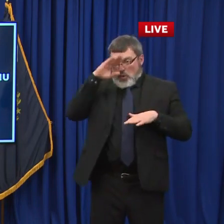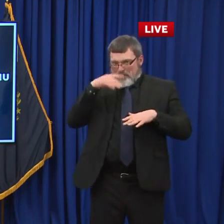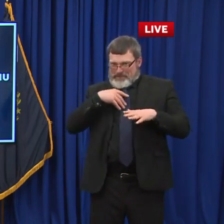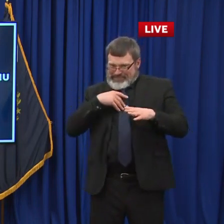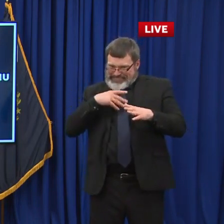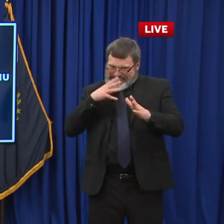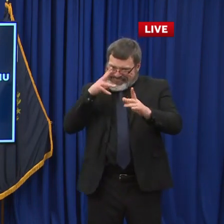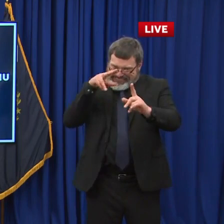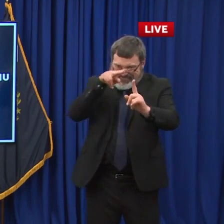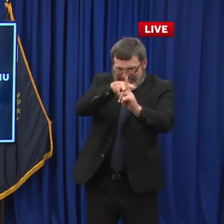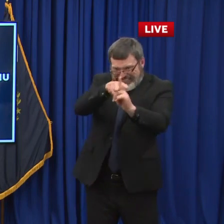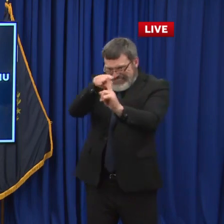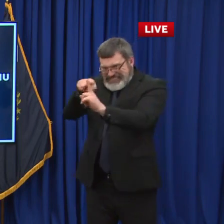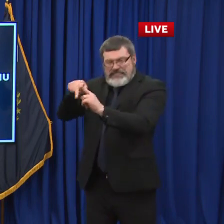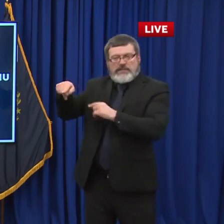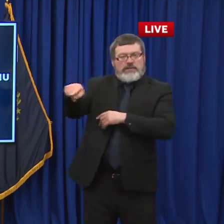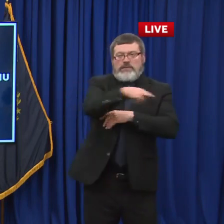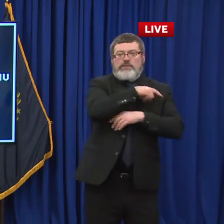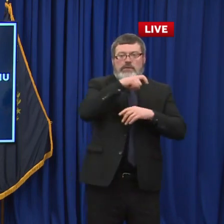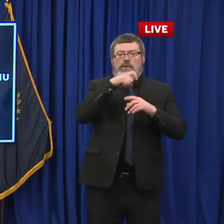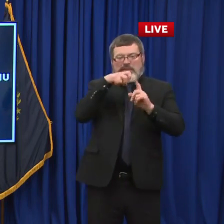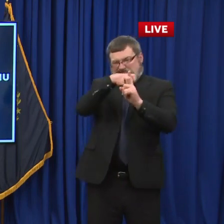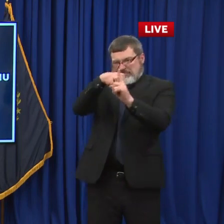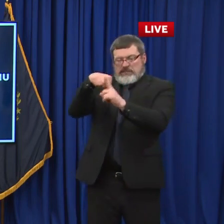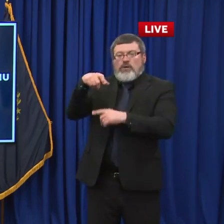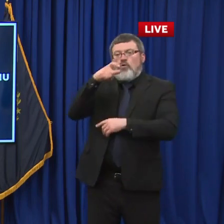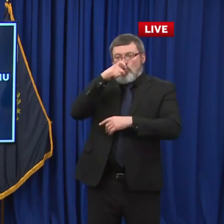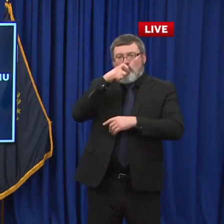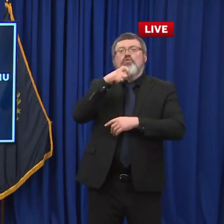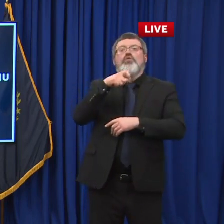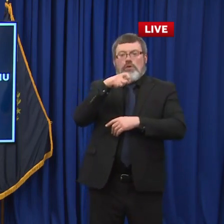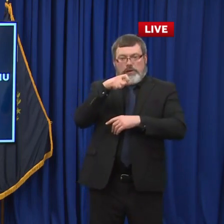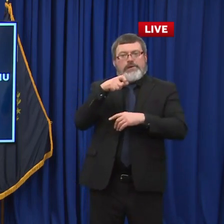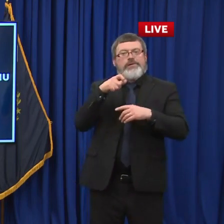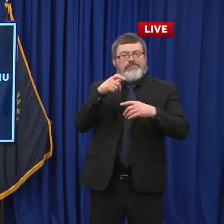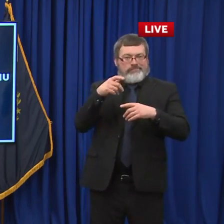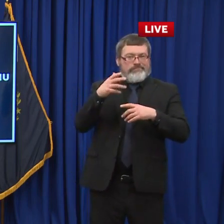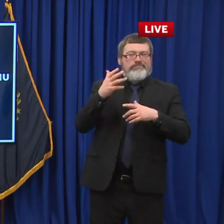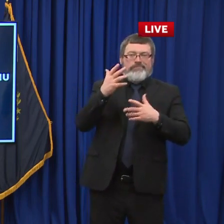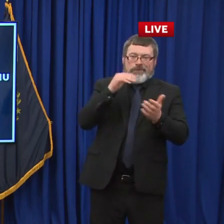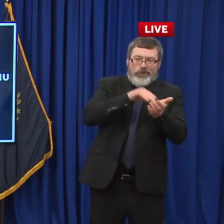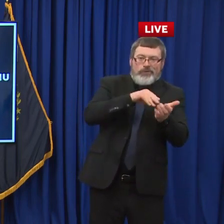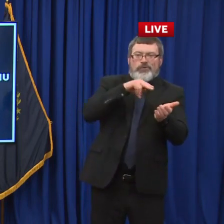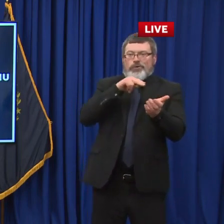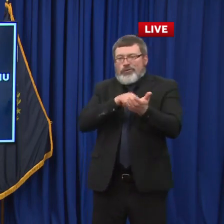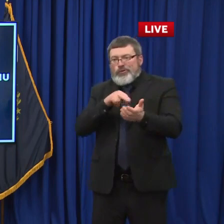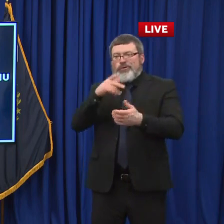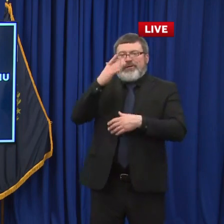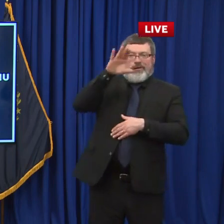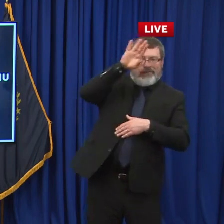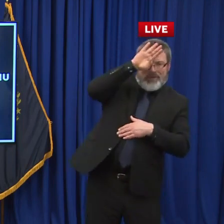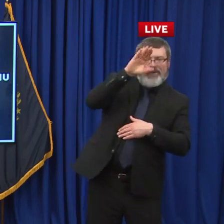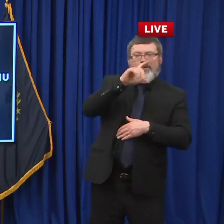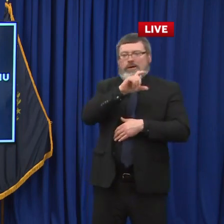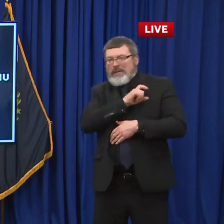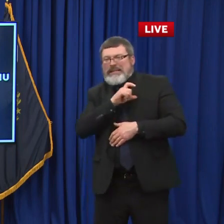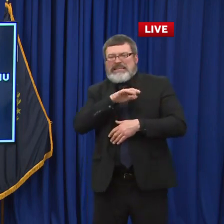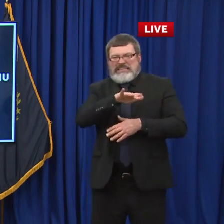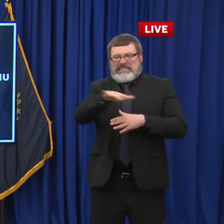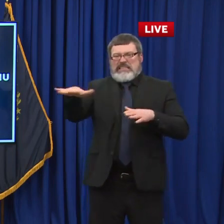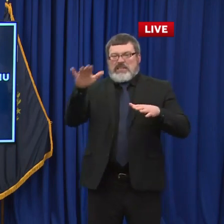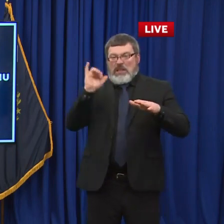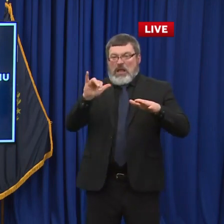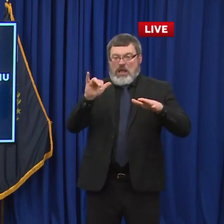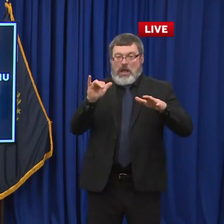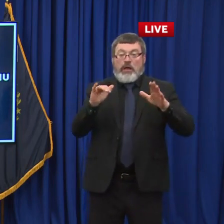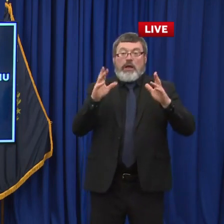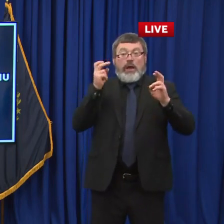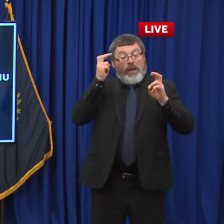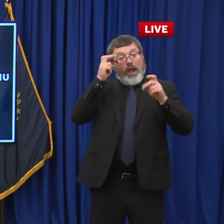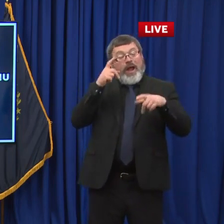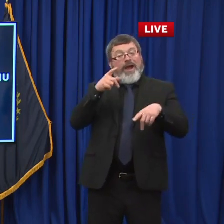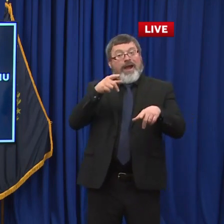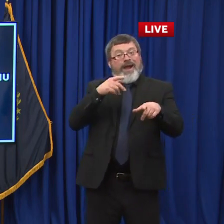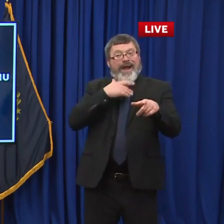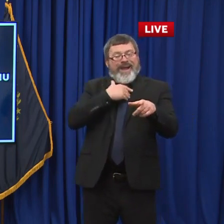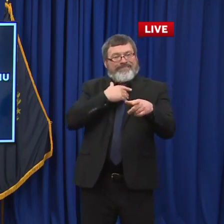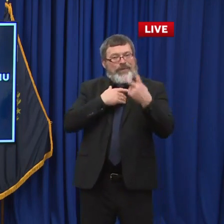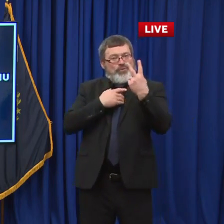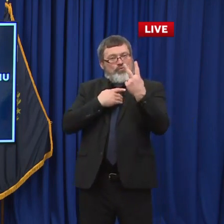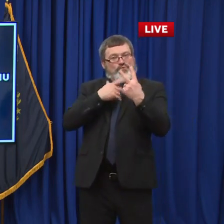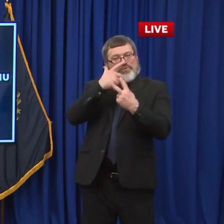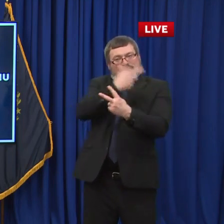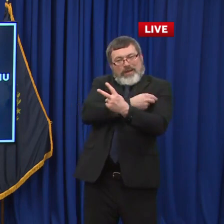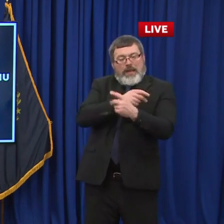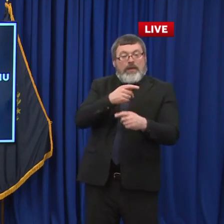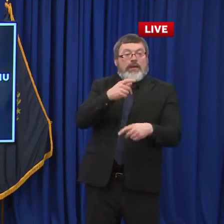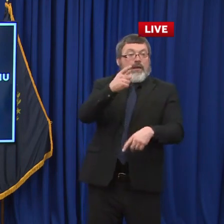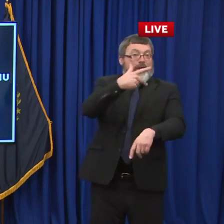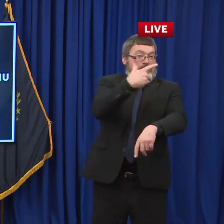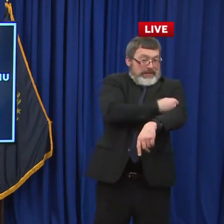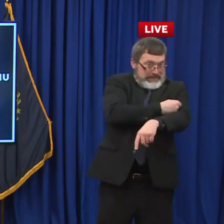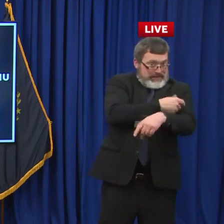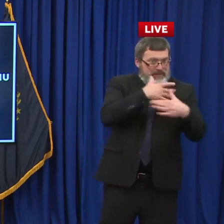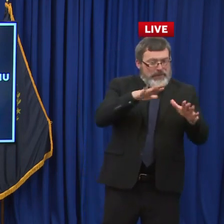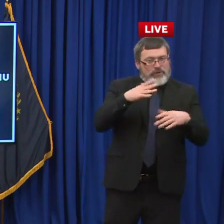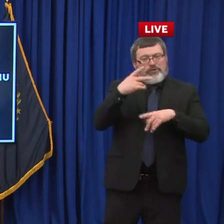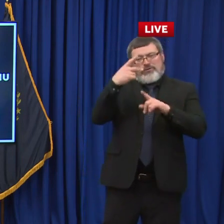KNOWING THAT WITHIN THE NEXT FEW MONTHS WE CAN GET THE FIRST ADMINISTRATION OF THE VACCINE, KNOWING THAT YOU HAVE TO WAIT 21 TO 28 DAYS TO GET THE BOOSTER, SO YOU ARE NOT OUT OF THE WOODS